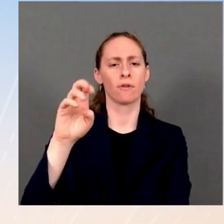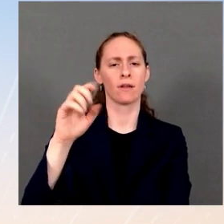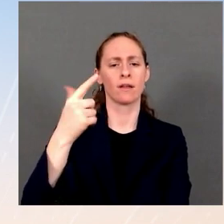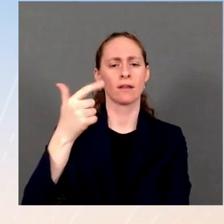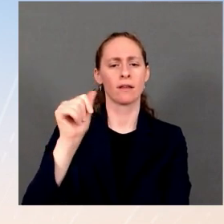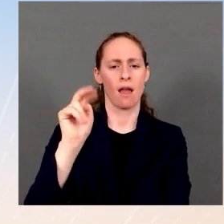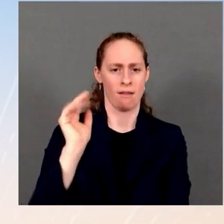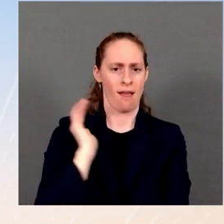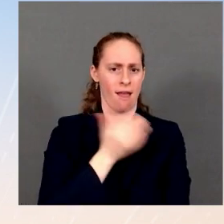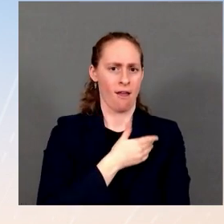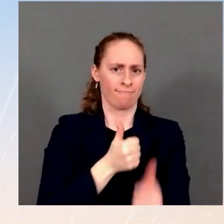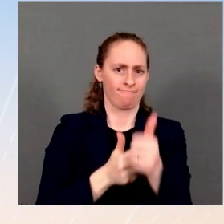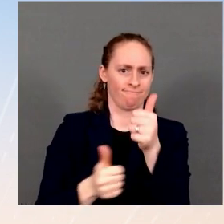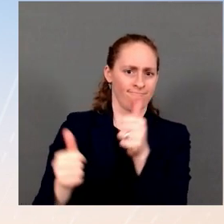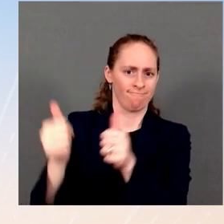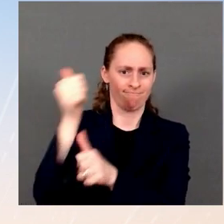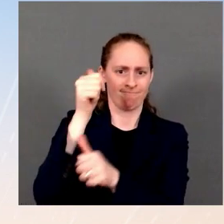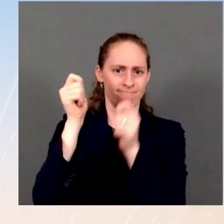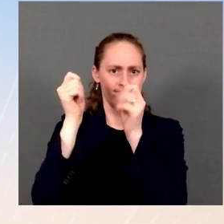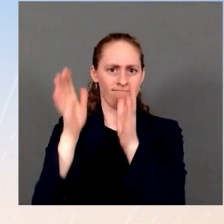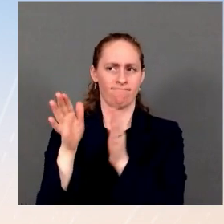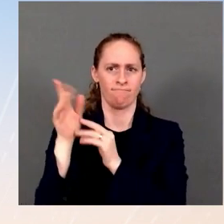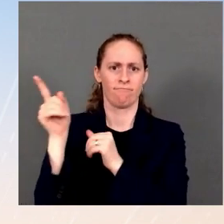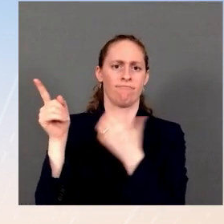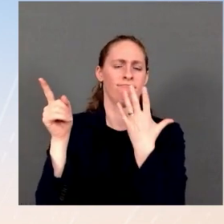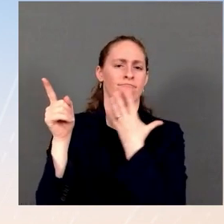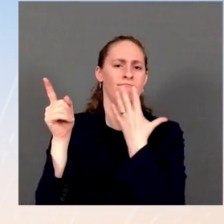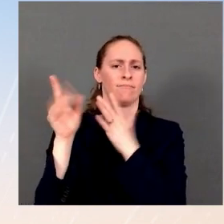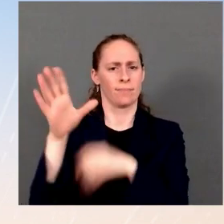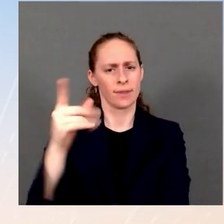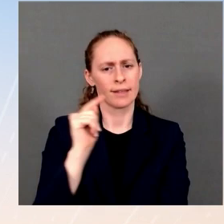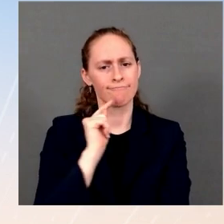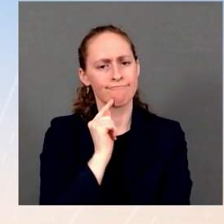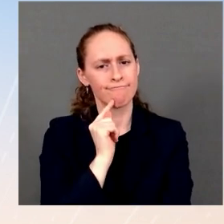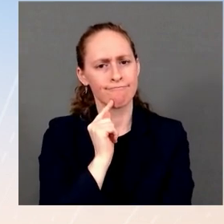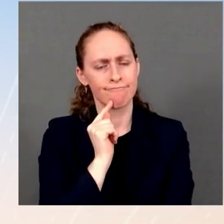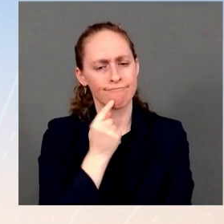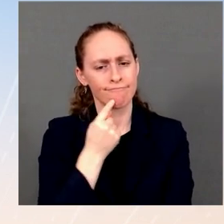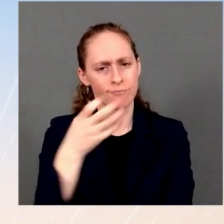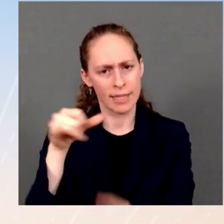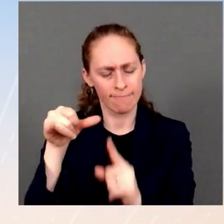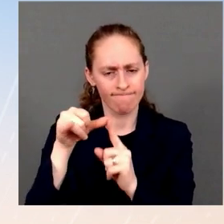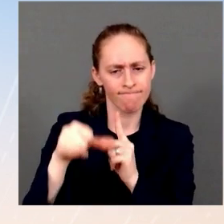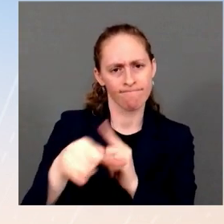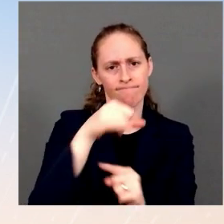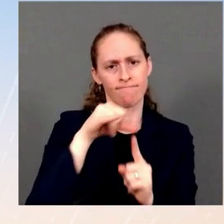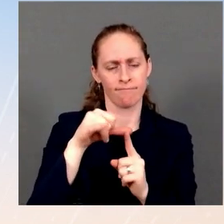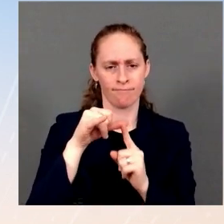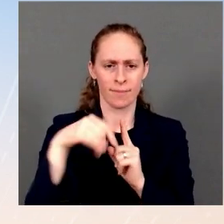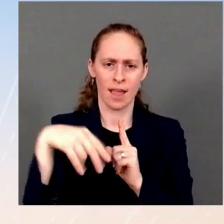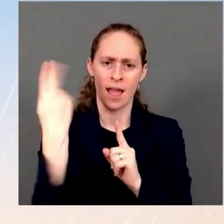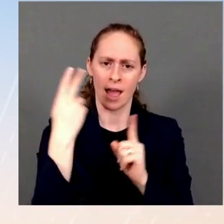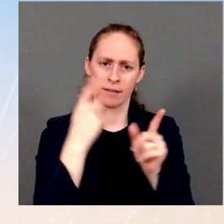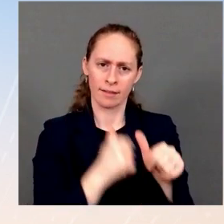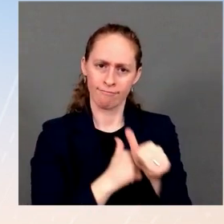requirements to make sure that we're delivering on the target. Ms. Jean-Pierre: Okay, we're going to take two more. Phil and Zolan after.